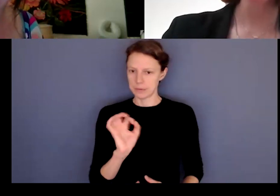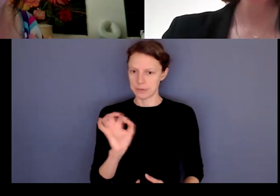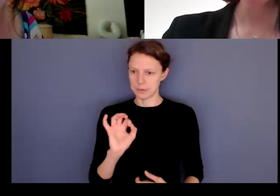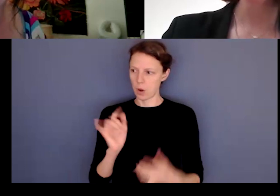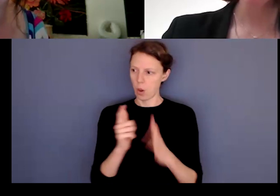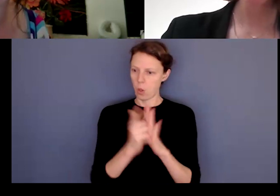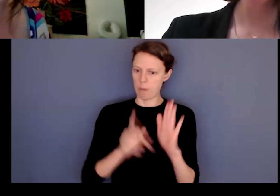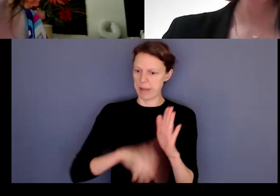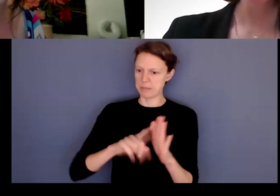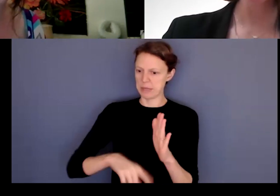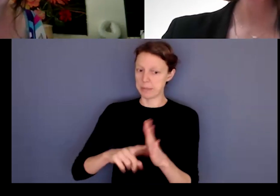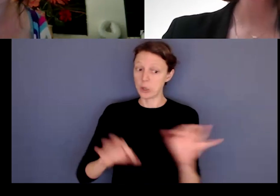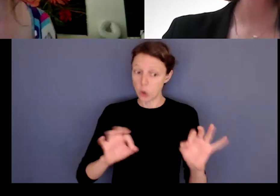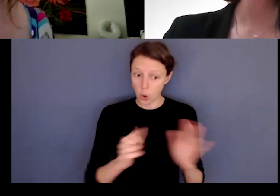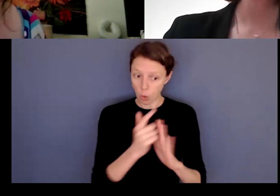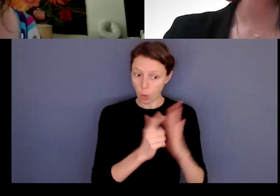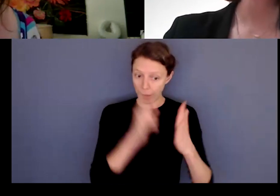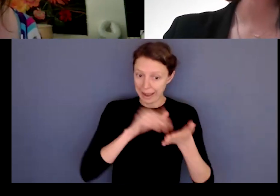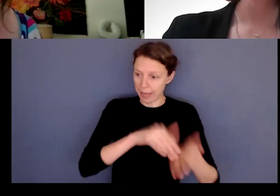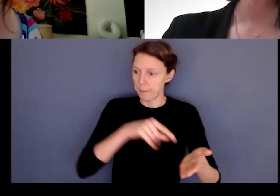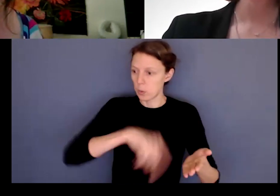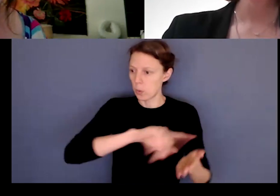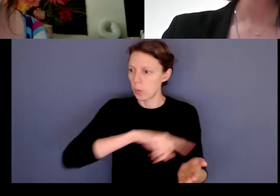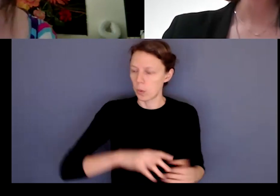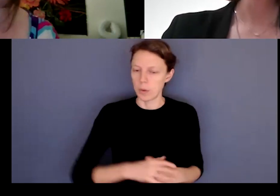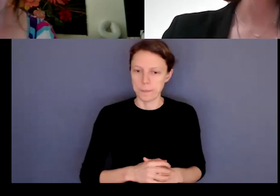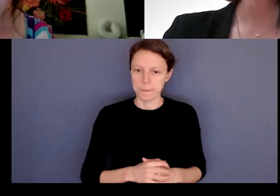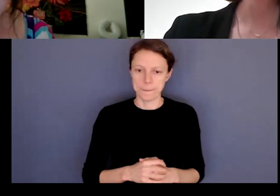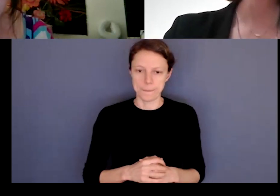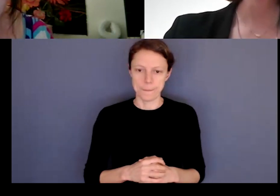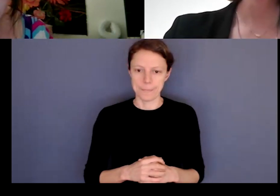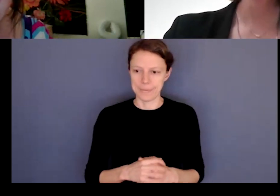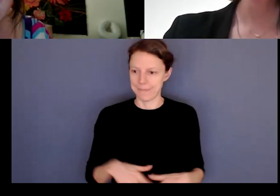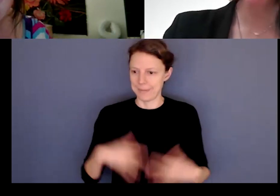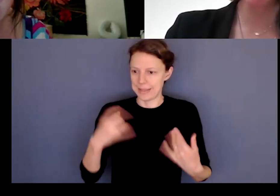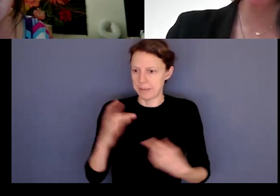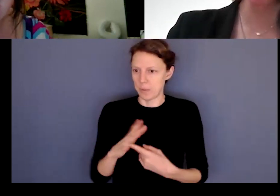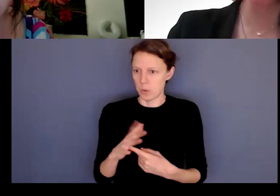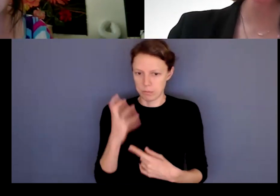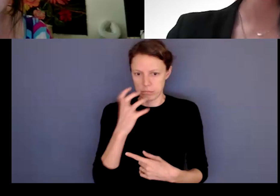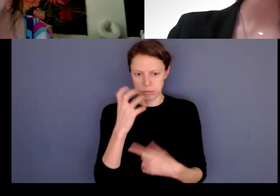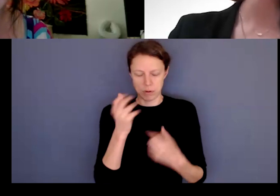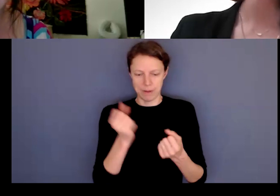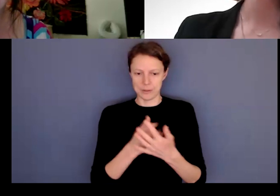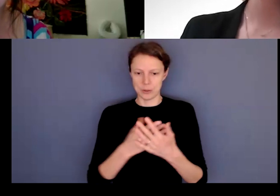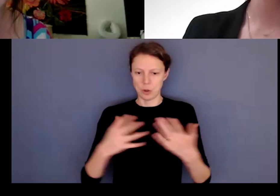something that's there to punish as opposed to something that's there to help you as well. Feels really important. I'm trying to